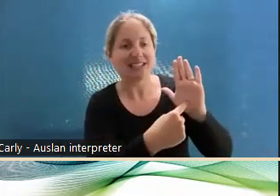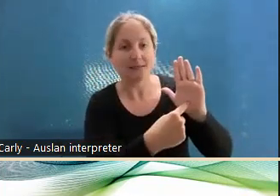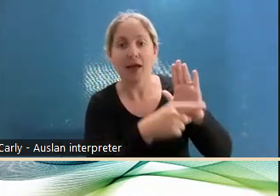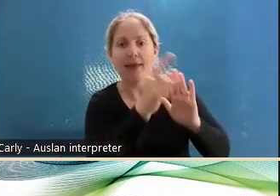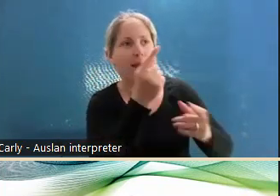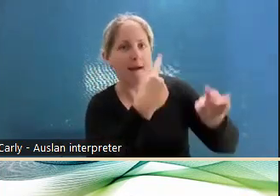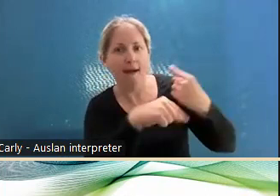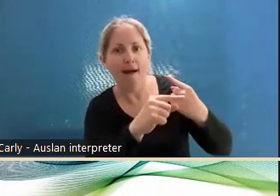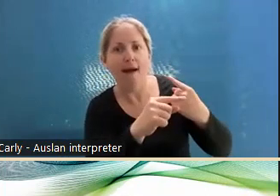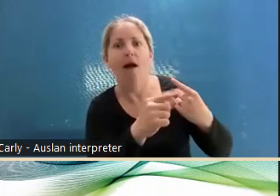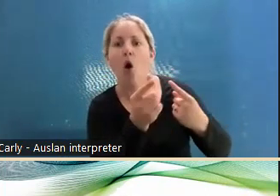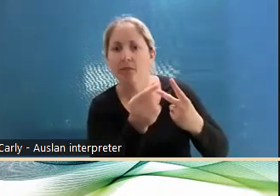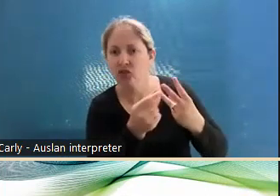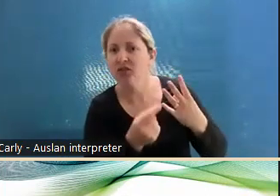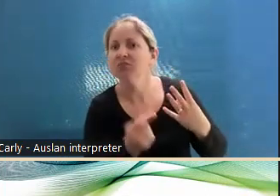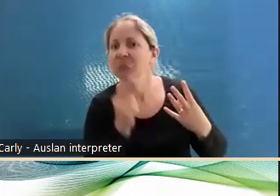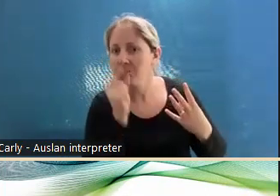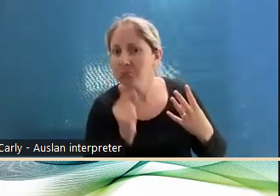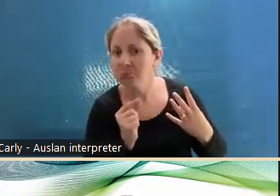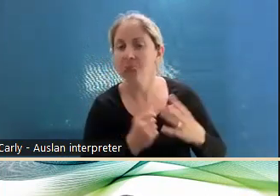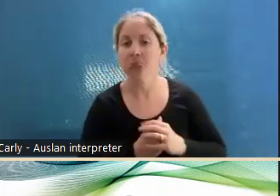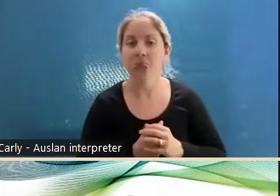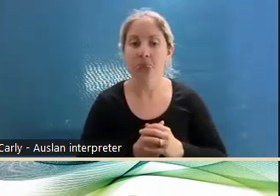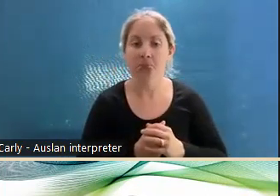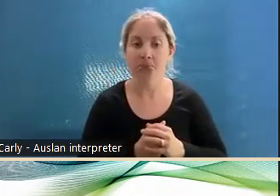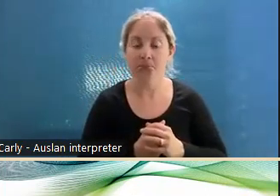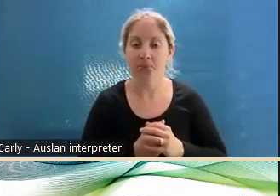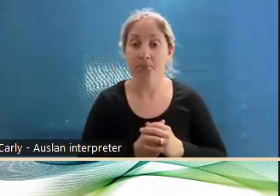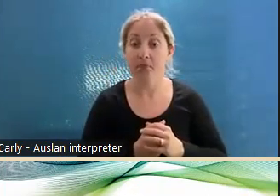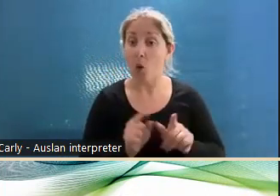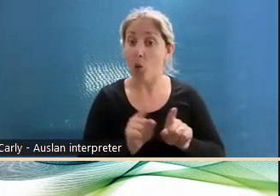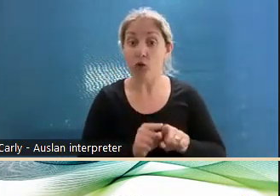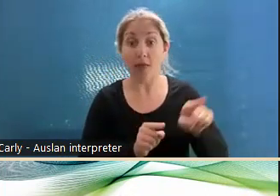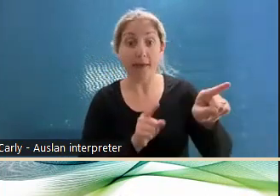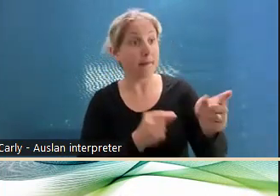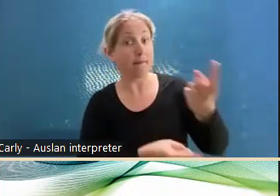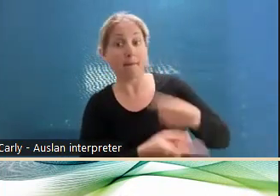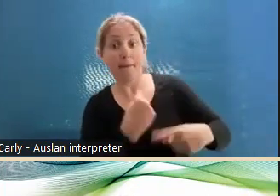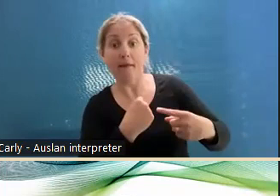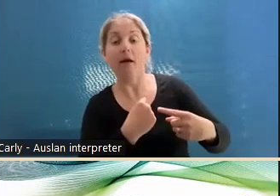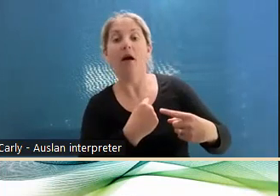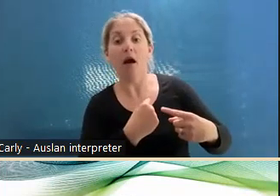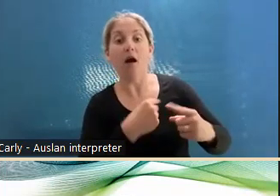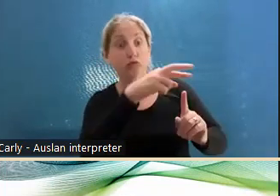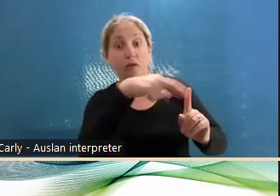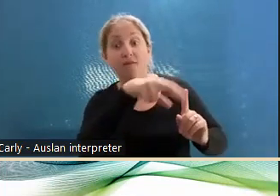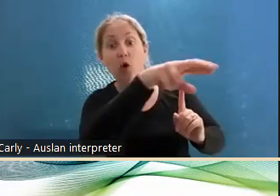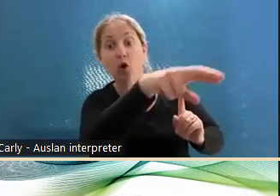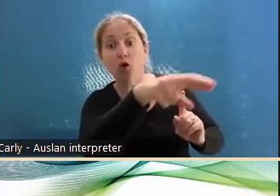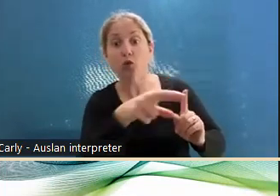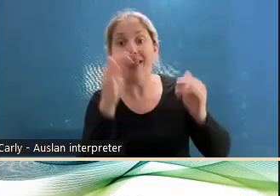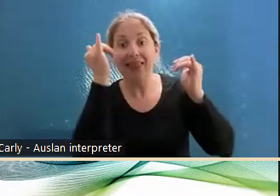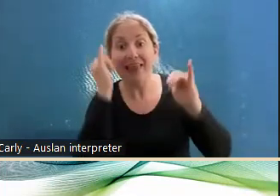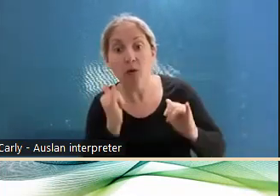Expert Review. They can assist you with a referral to legal advice services, such as The Inexpert